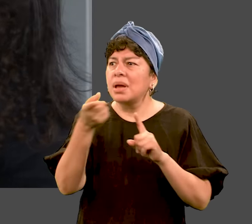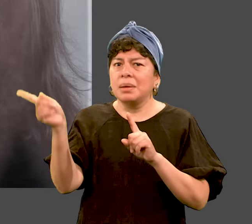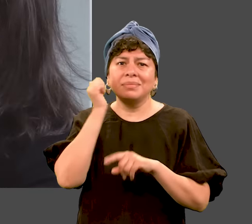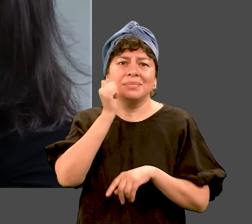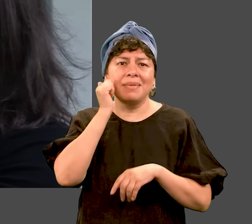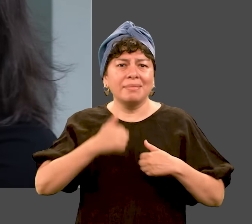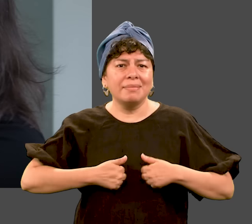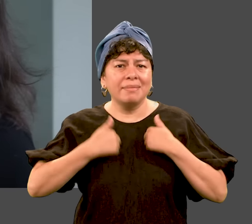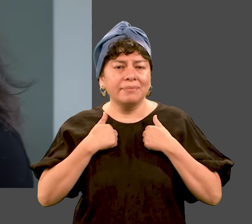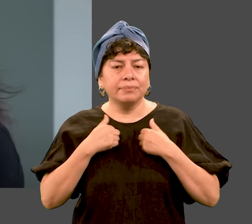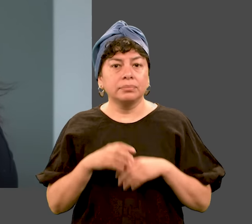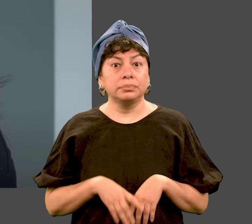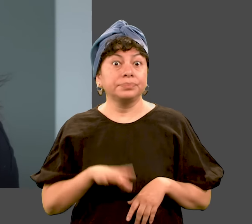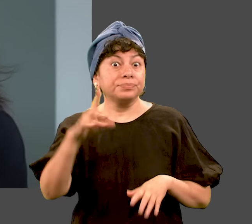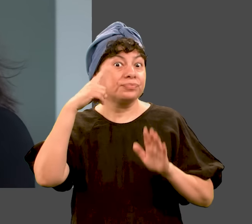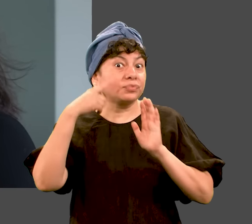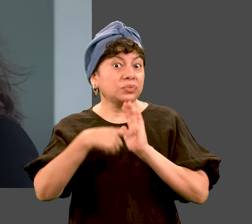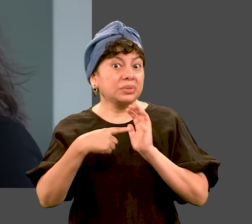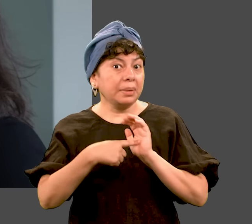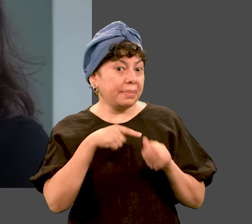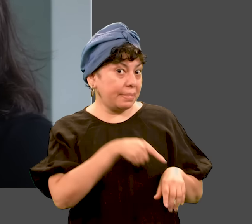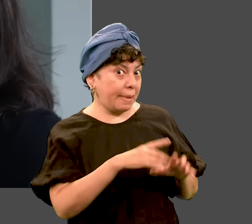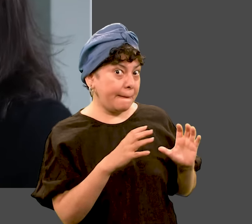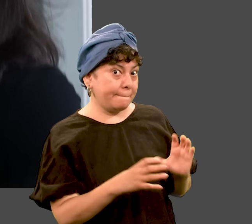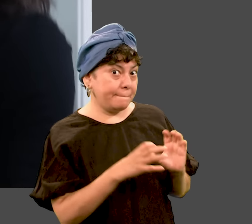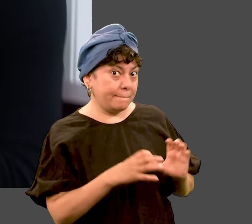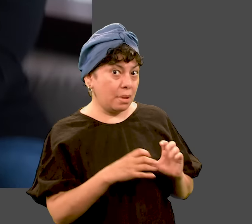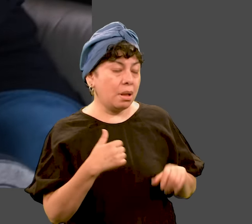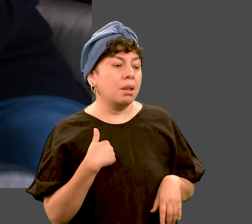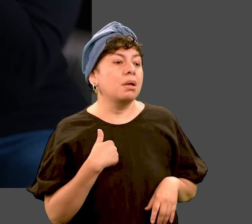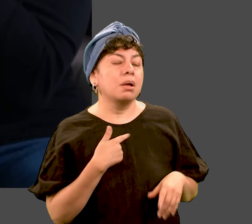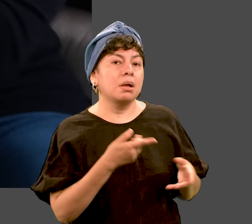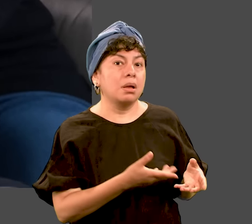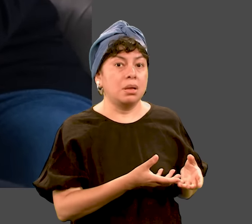For example, if we’re going to touch this pillow, we're going to do it together. I'm not going to grab it and then hand it to you;